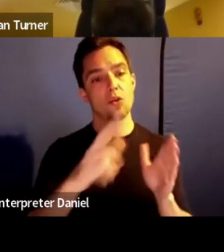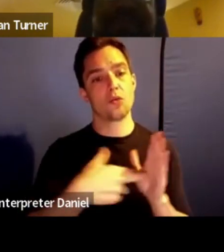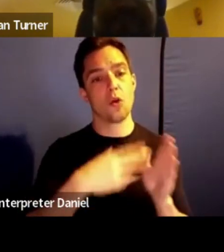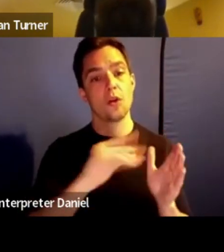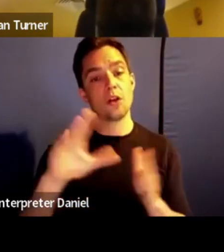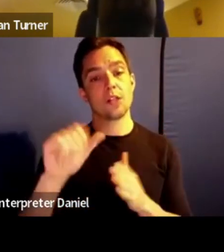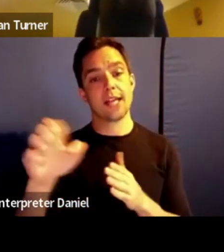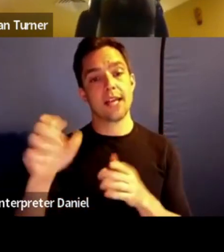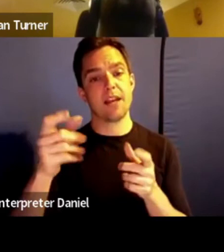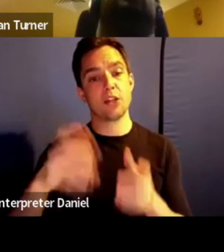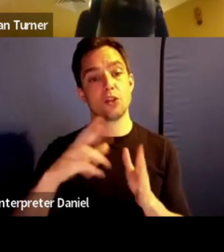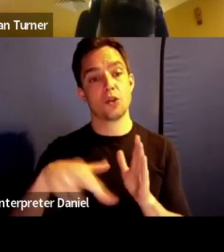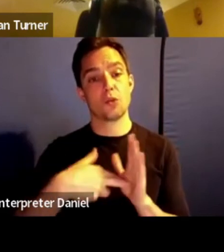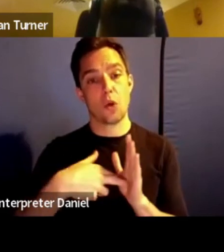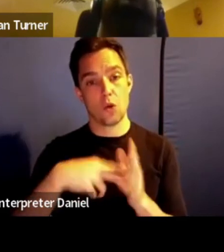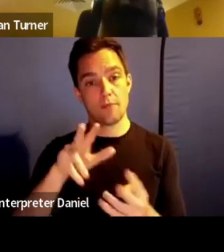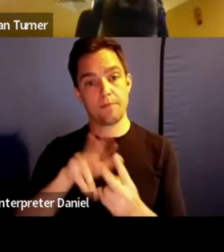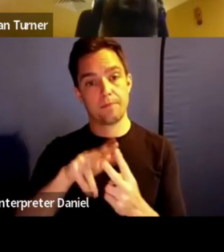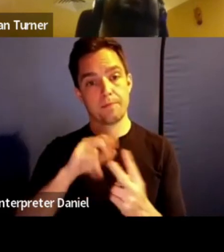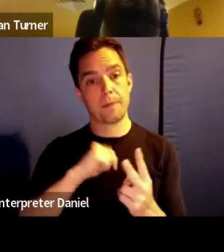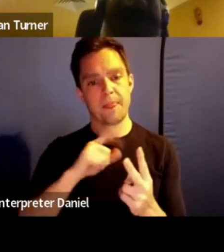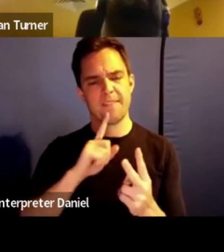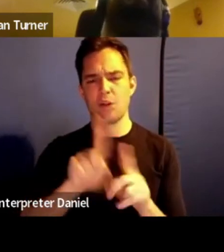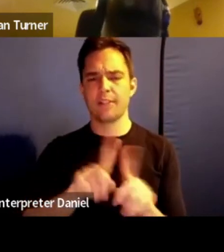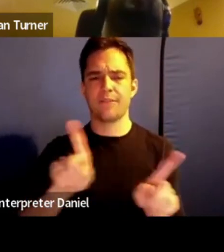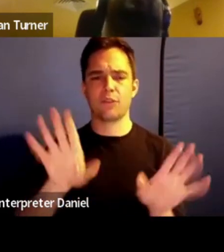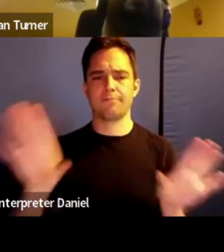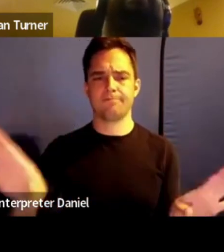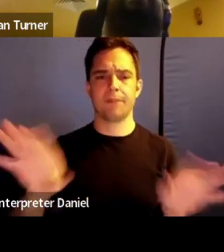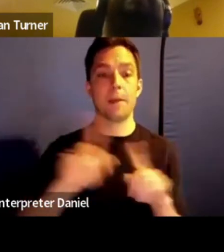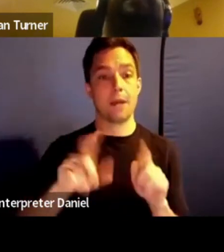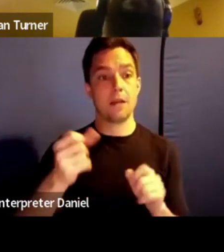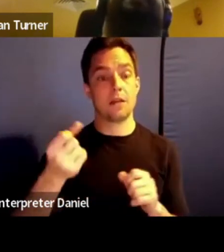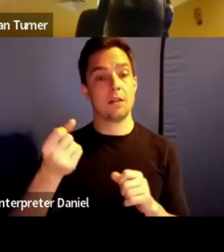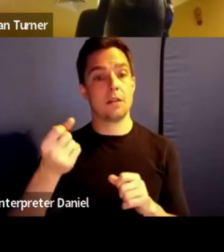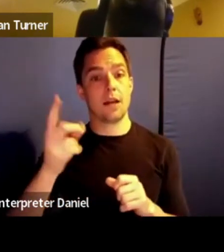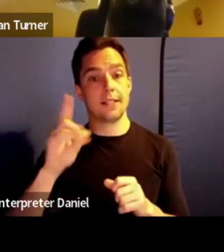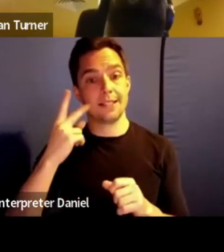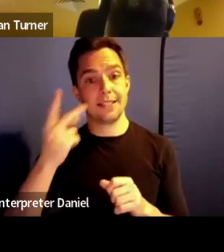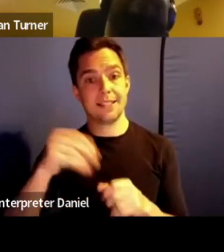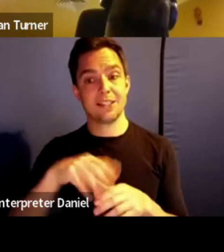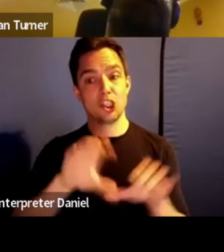manager role are very different. However, you know, I just saw a new chat, somebody mentioned